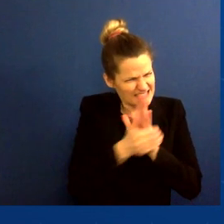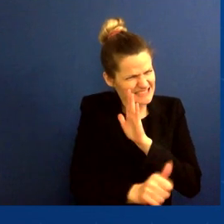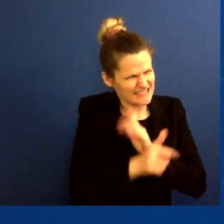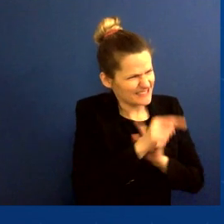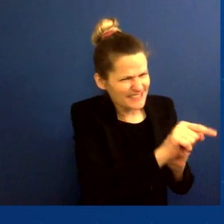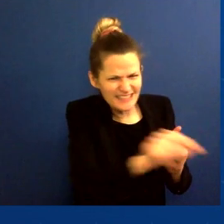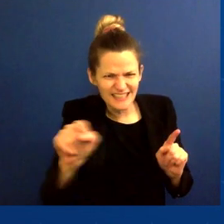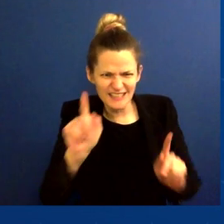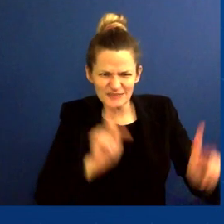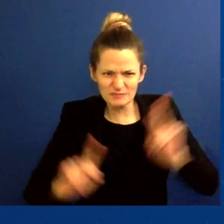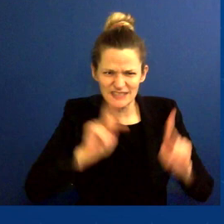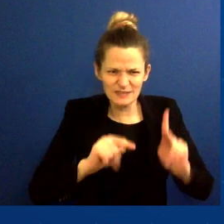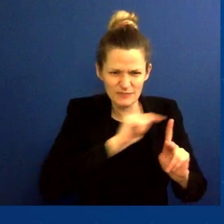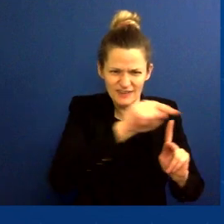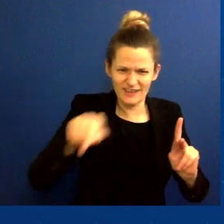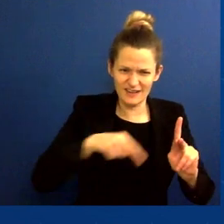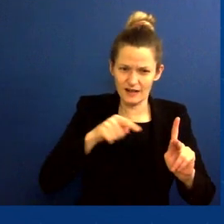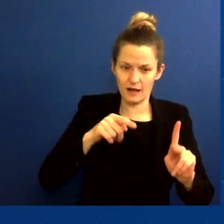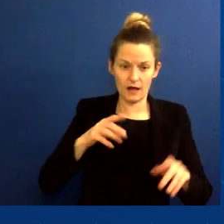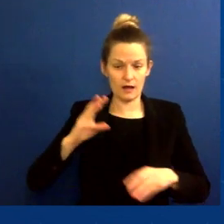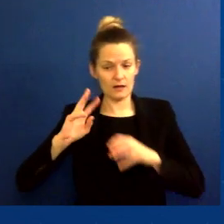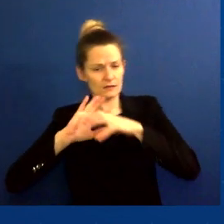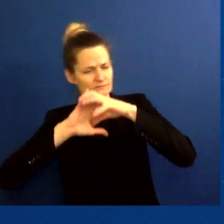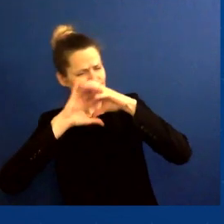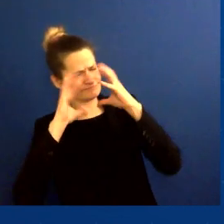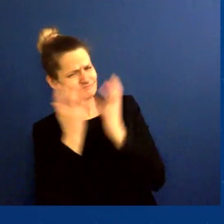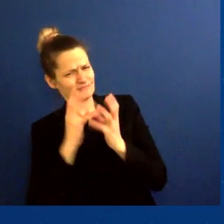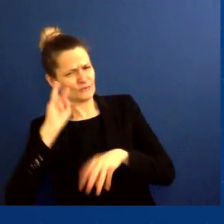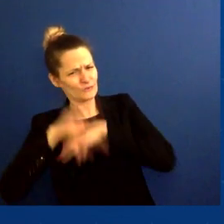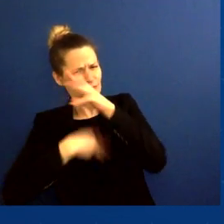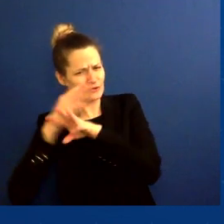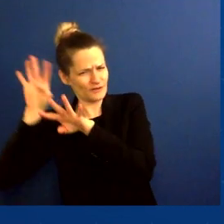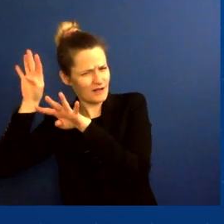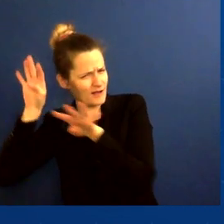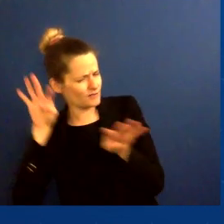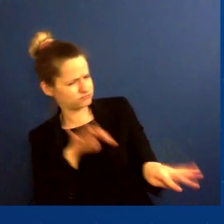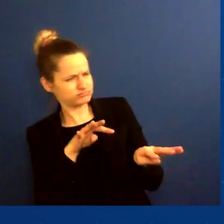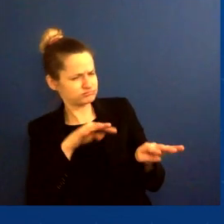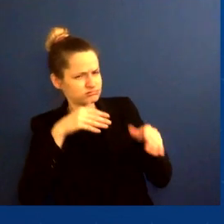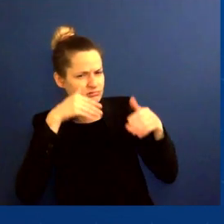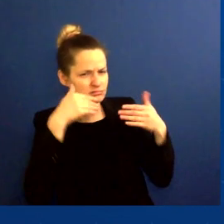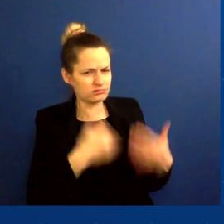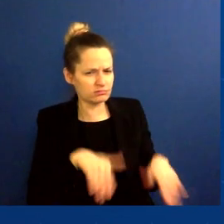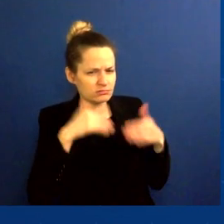So when the United States needs something to be built right, we turn to union workers.